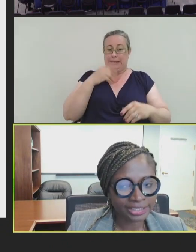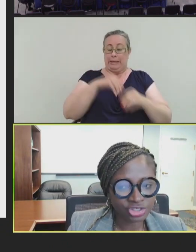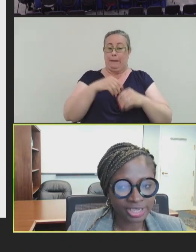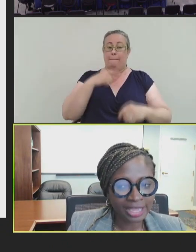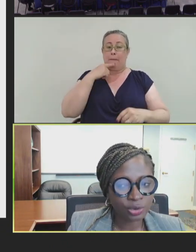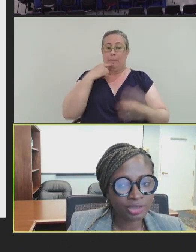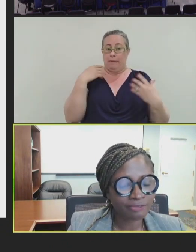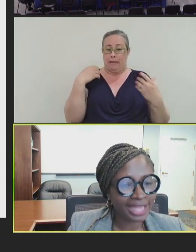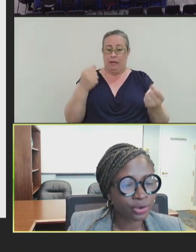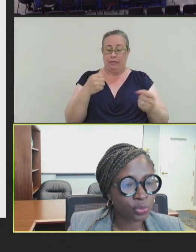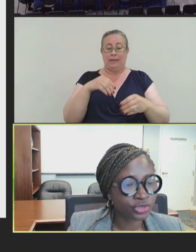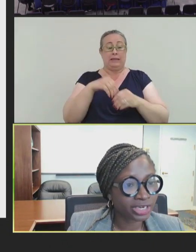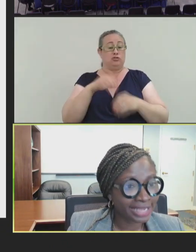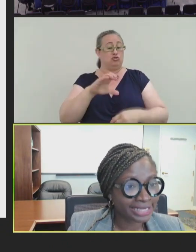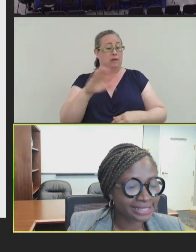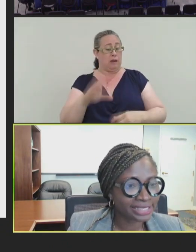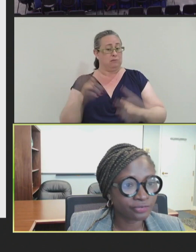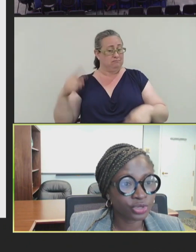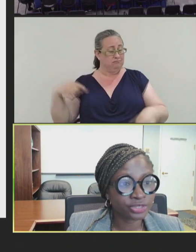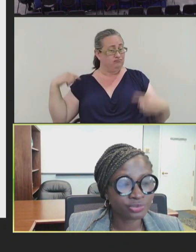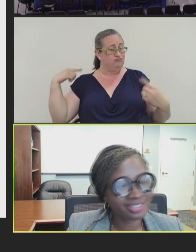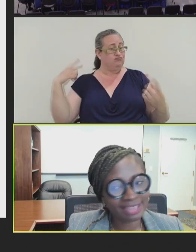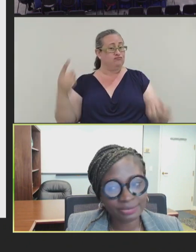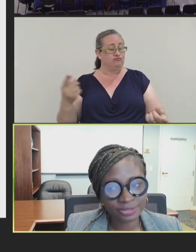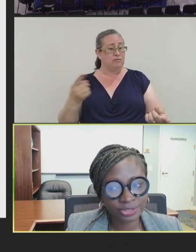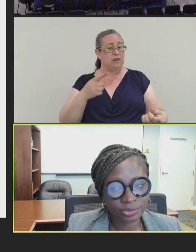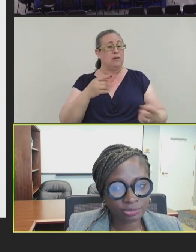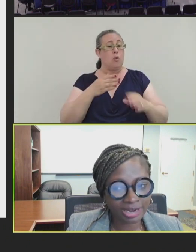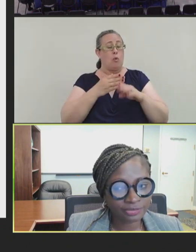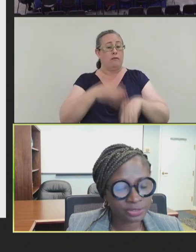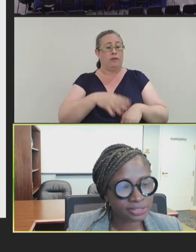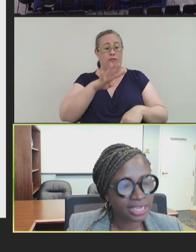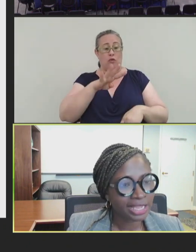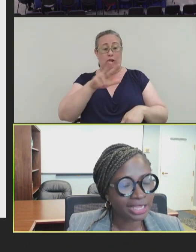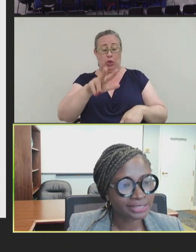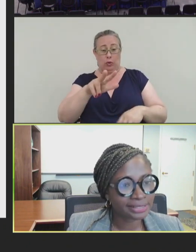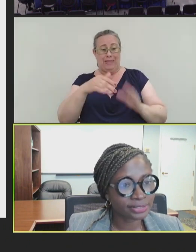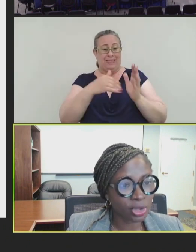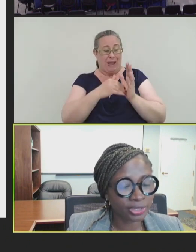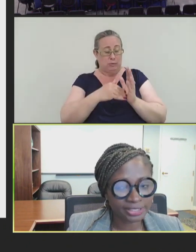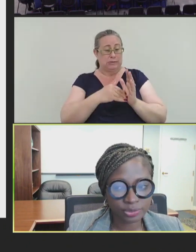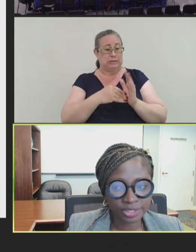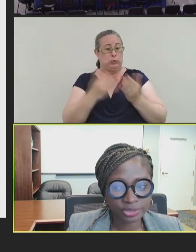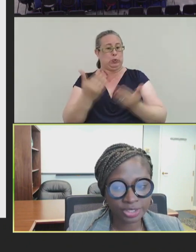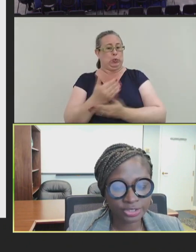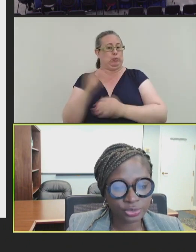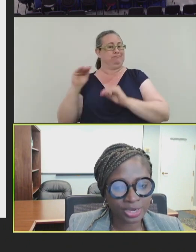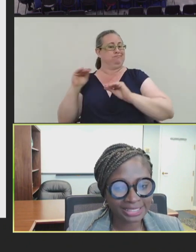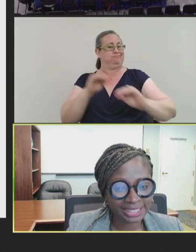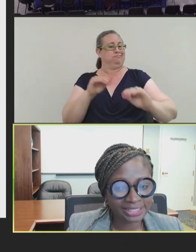In Chicago, we have had over -- as at today, 43,000 new arrivals since August 2022. At the